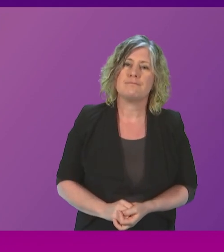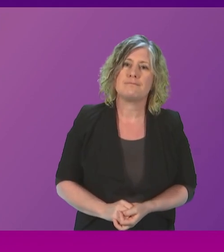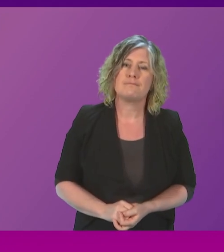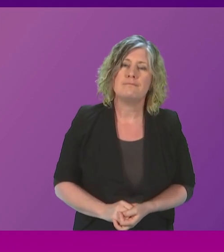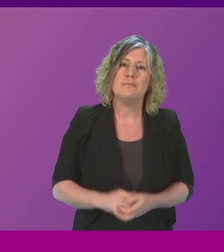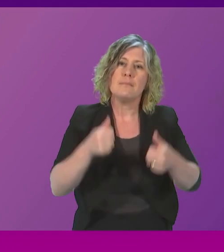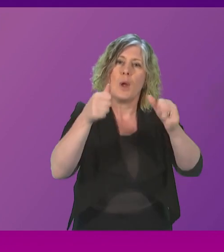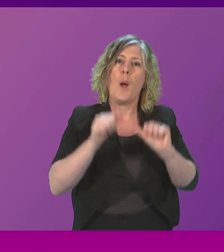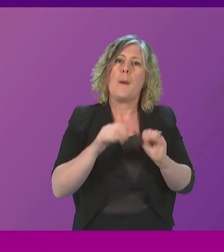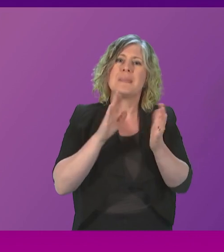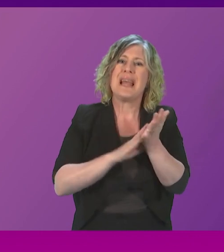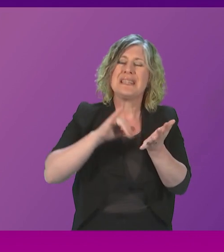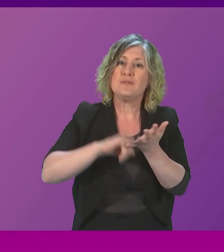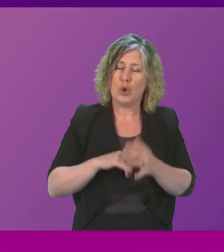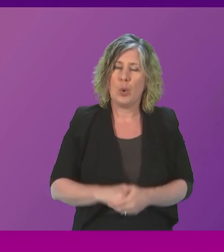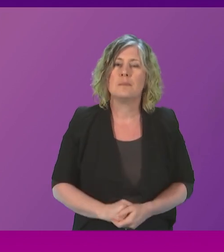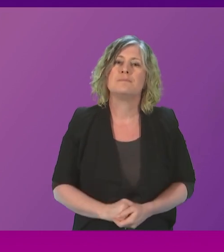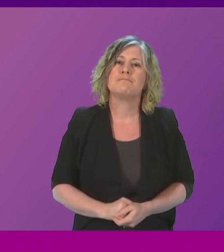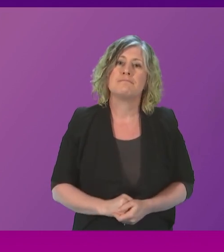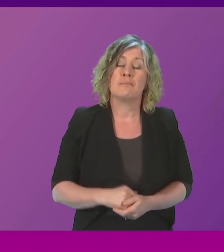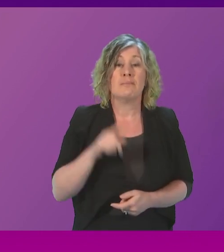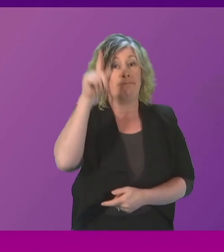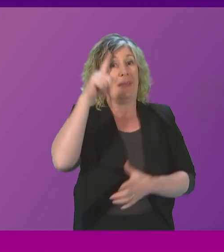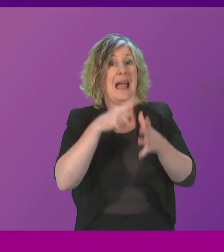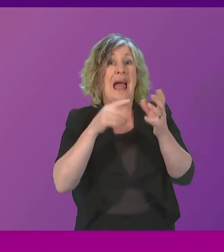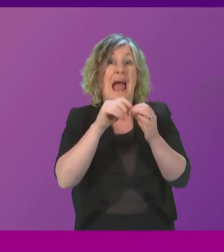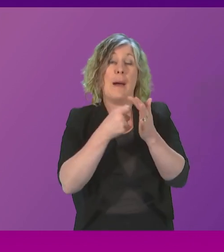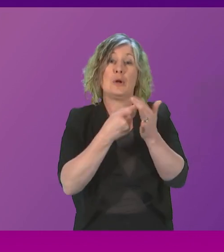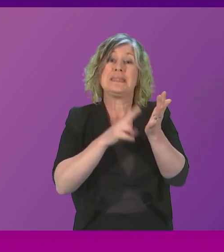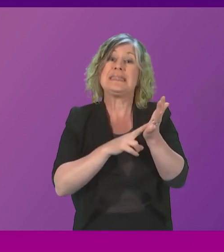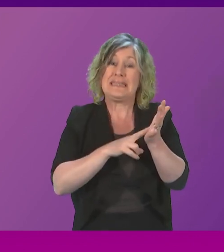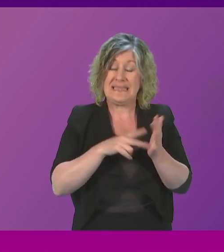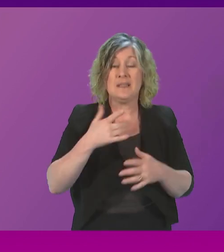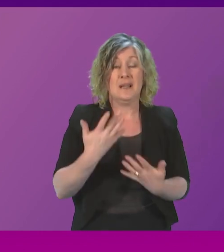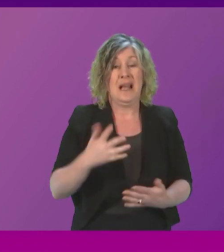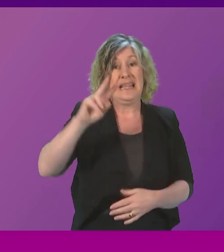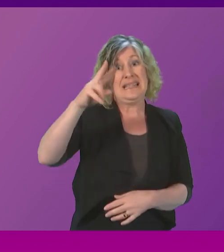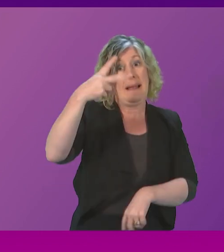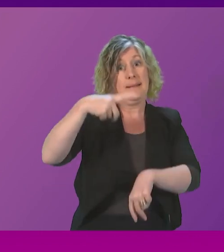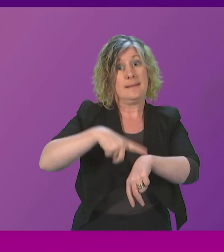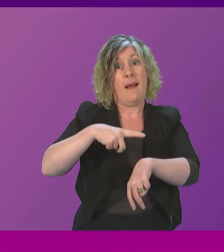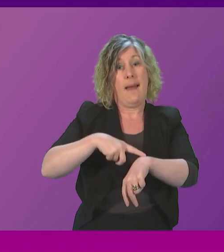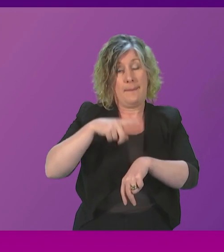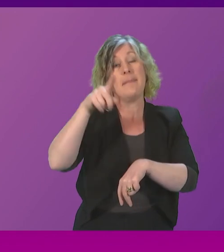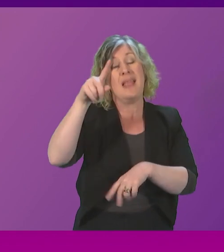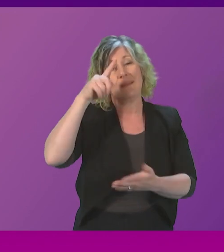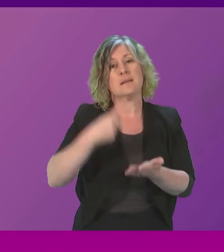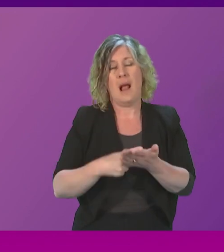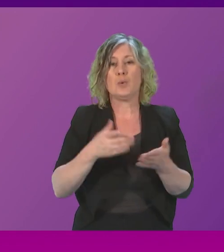In Aberdeen, the Scottish National Party has, for the second time, voted to permanently close six libraries in the city tomorrow.